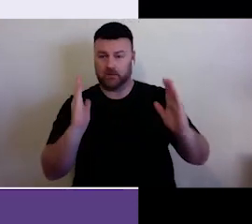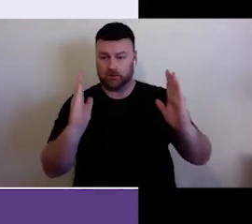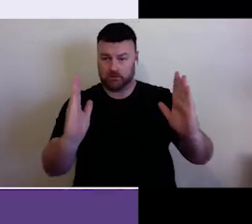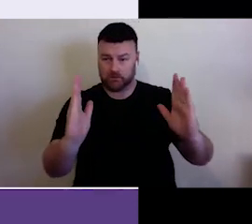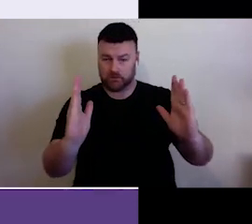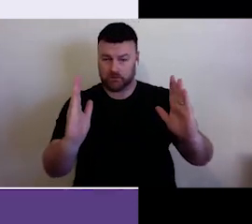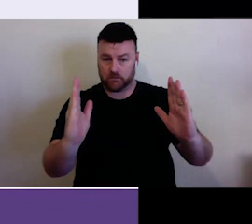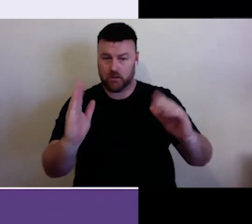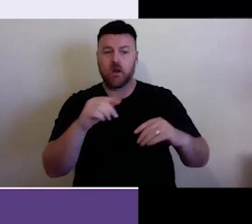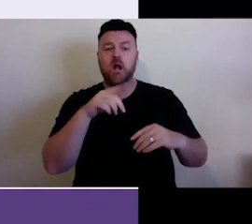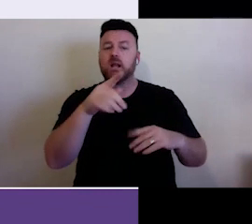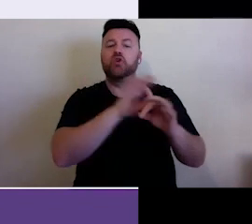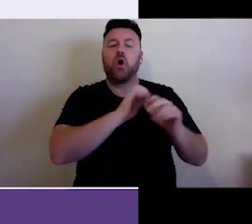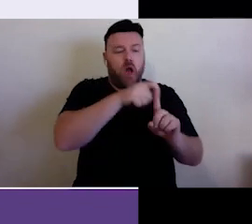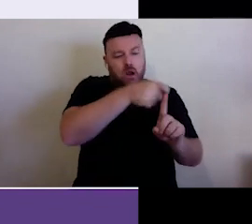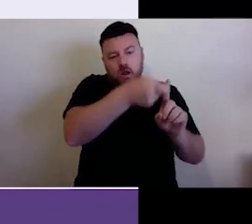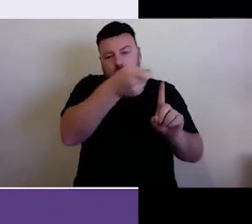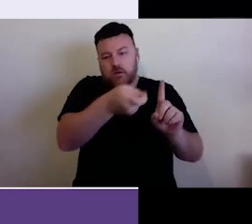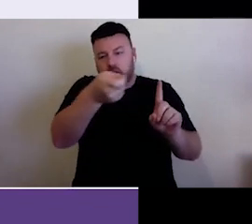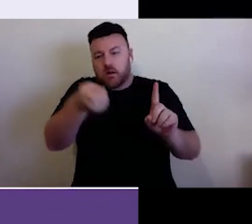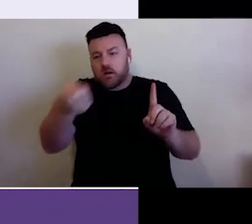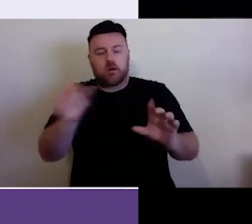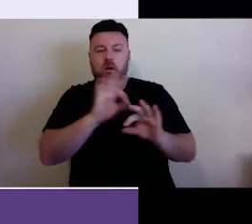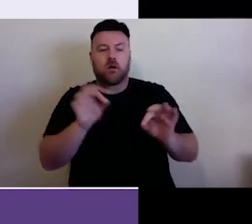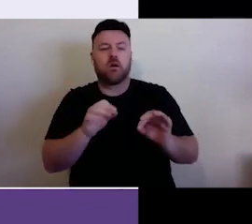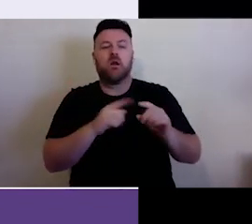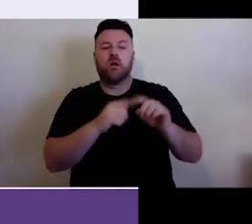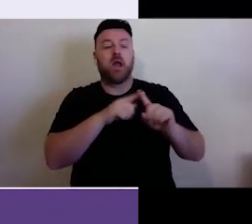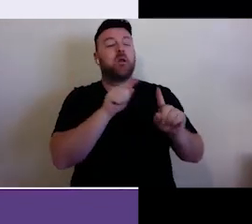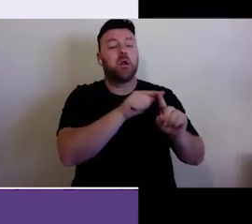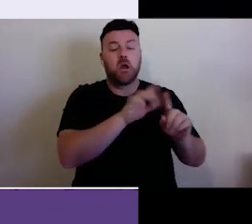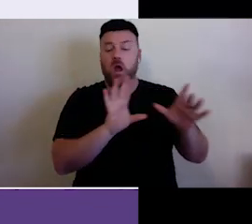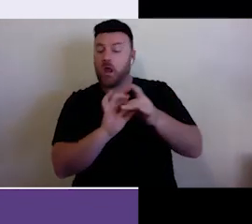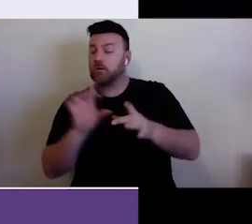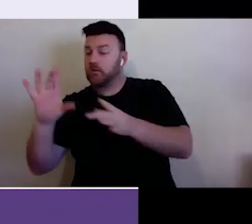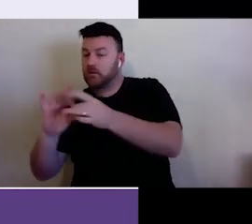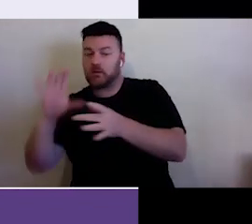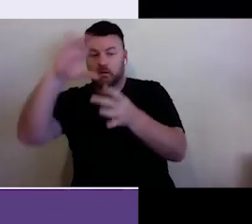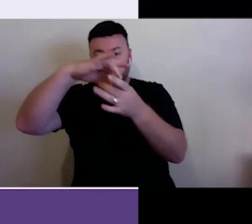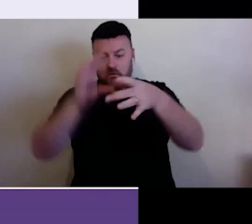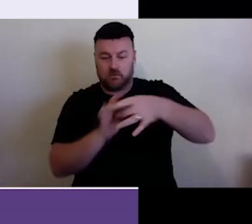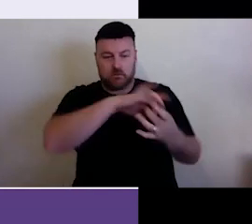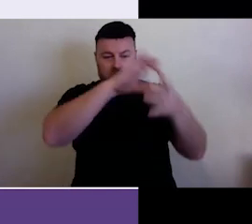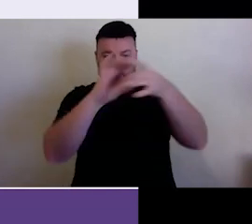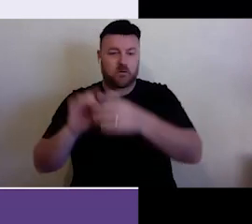principles that are sequential. They're things which may interlink and you need to consider them all the at the same time as you're doing